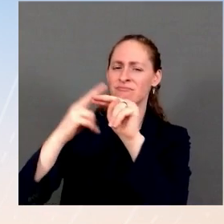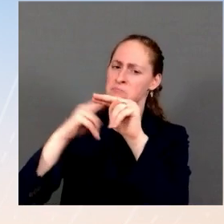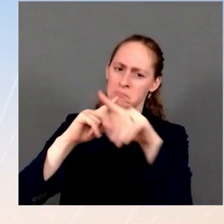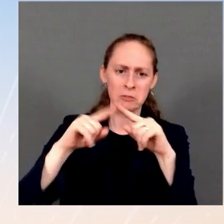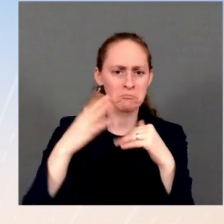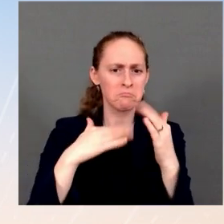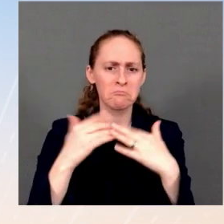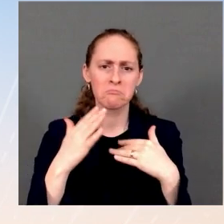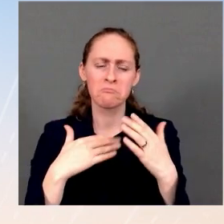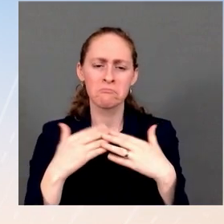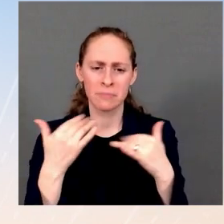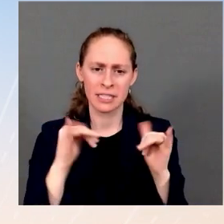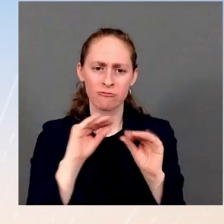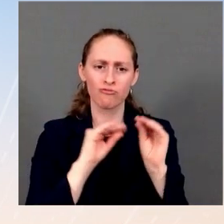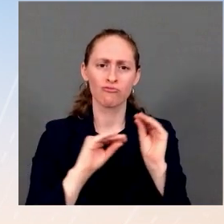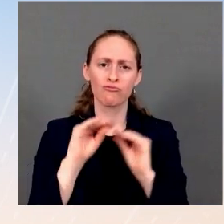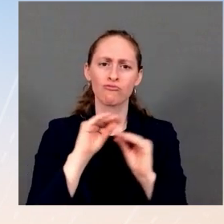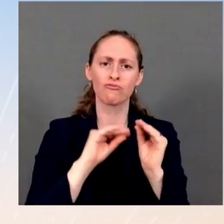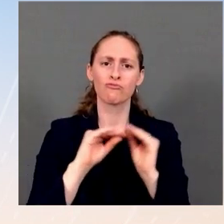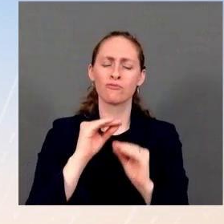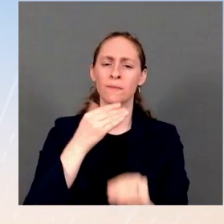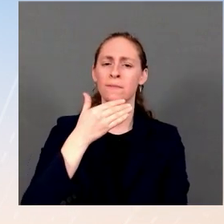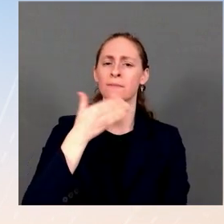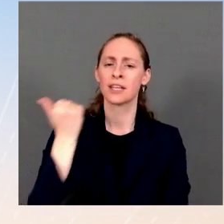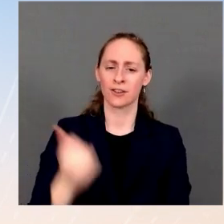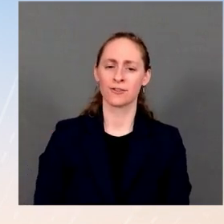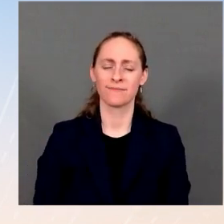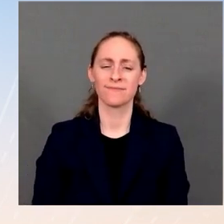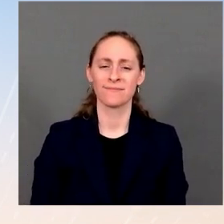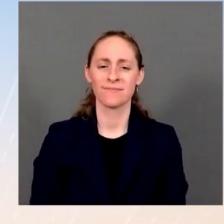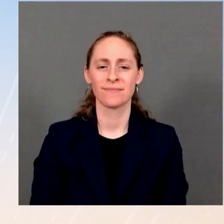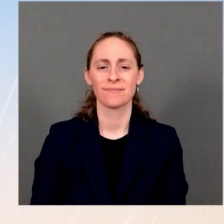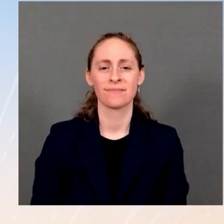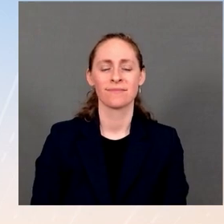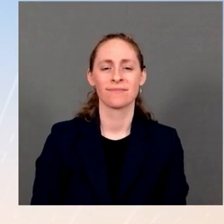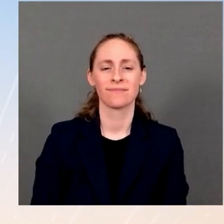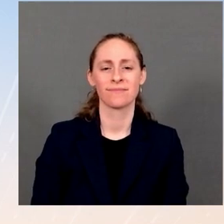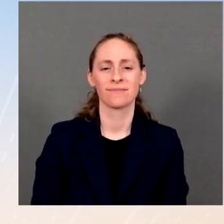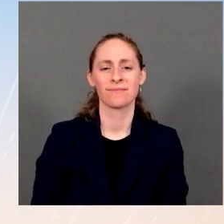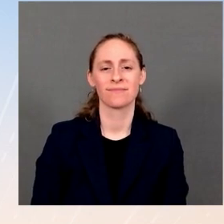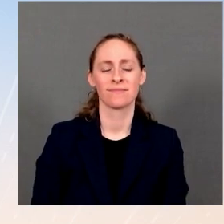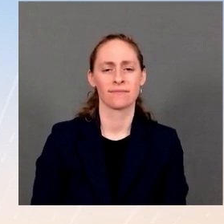we have dealt with rising prices and supply chain challenges because of the pandemic,